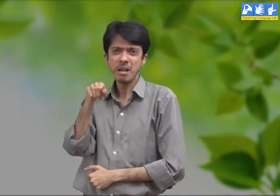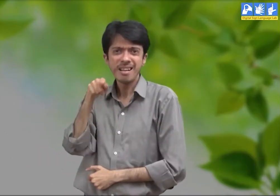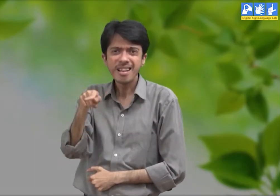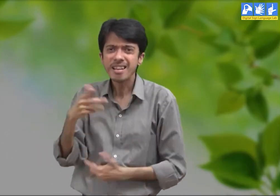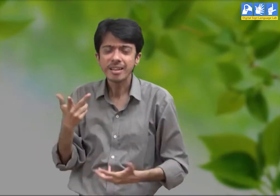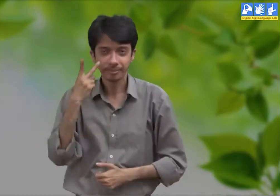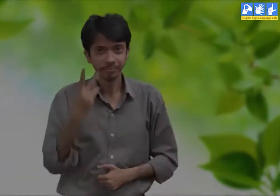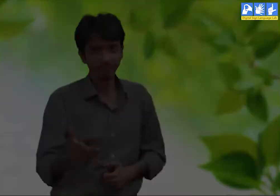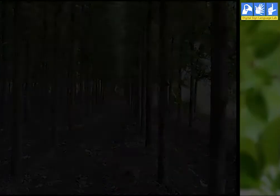Let's see here.